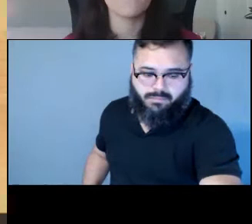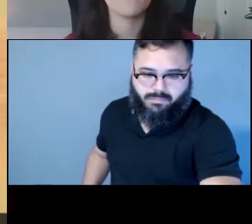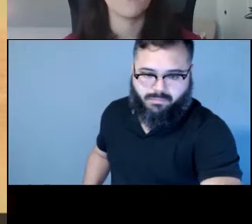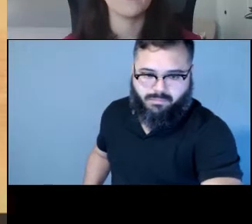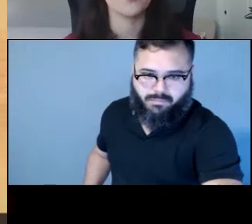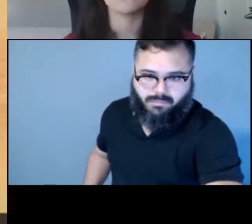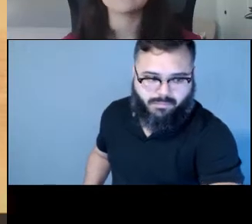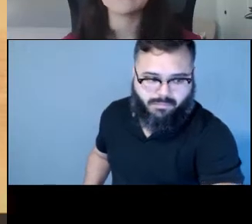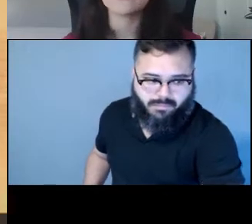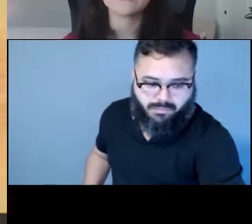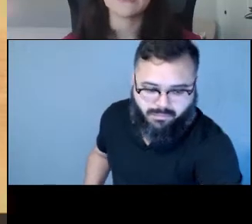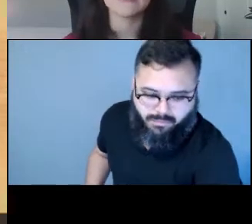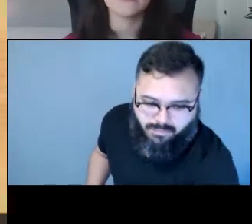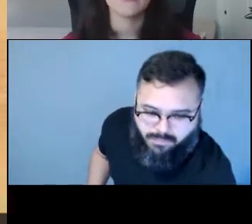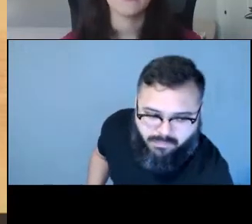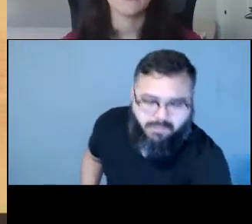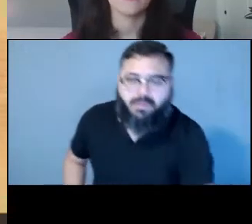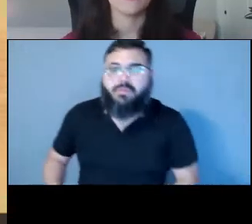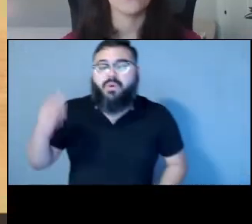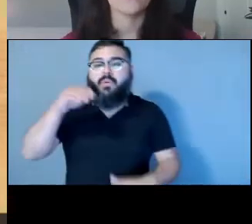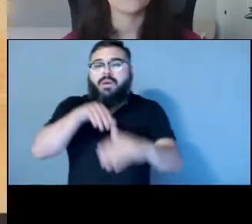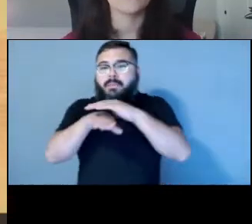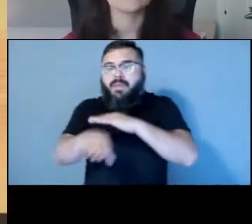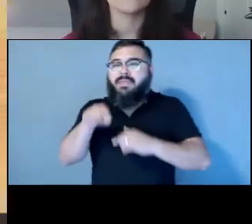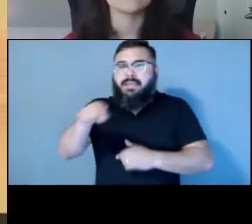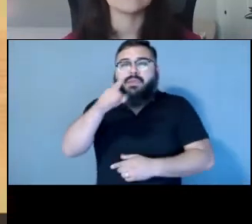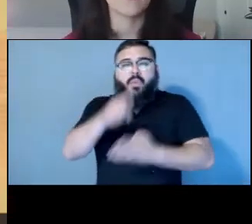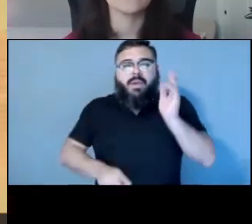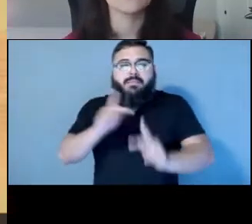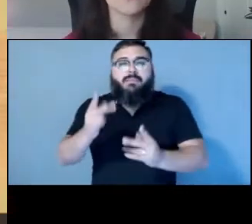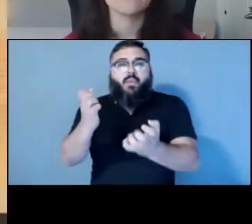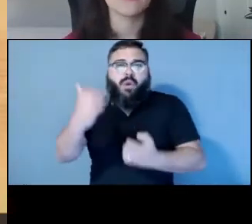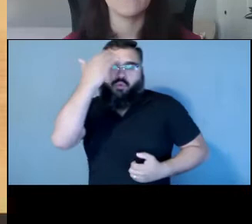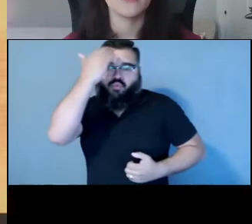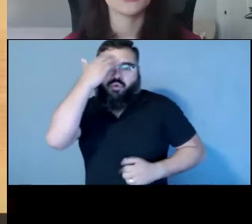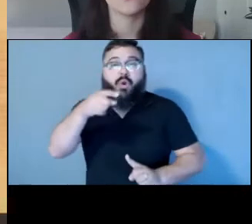maybe what people are most interested in, whether or not somebody is entitled to a reasonable accommodation,